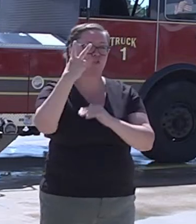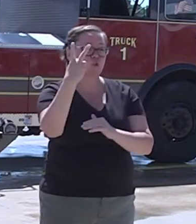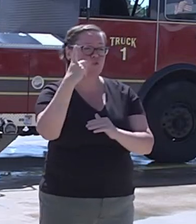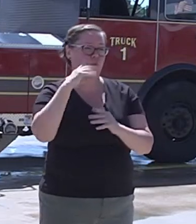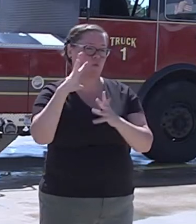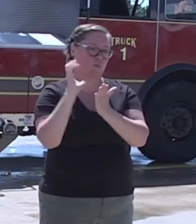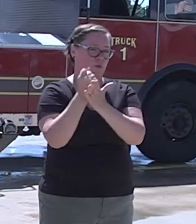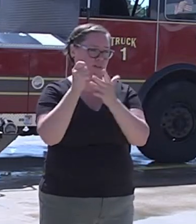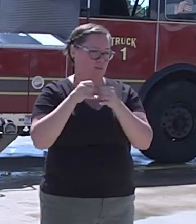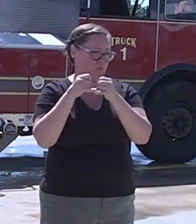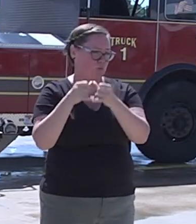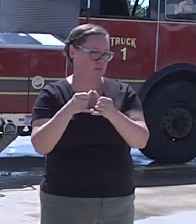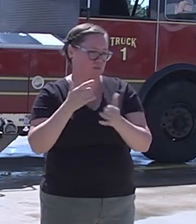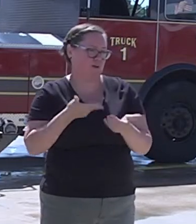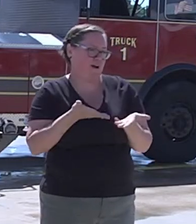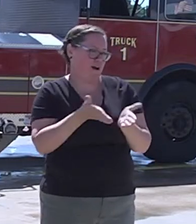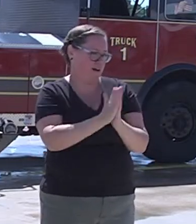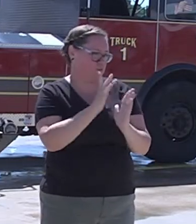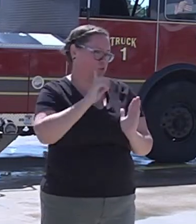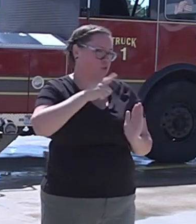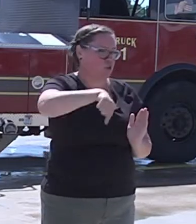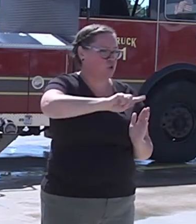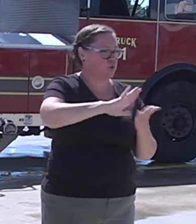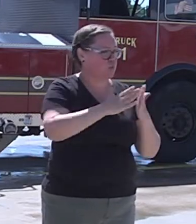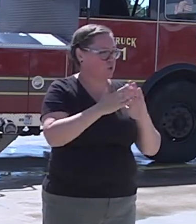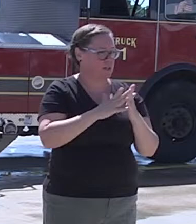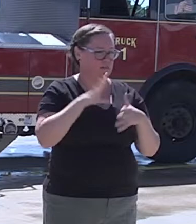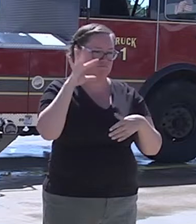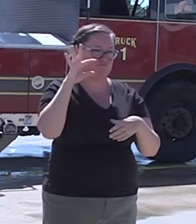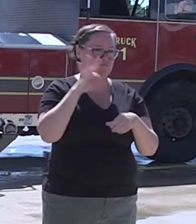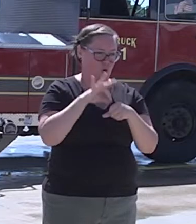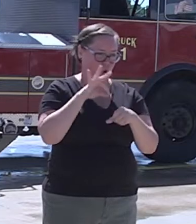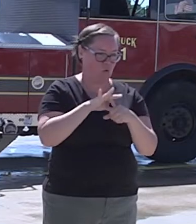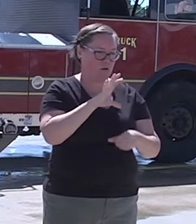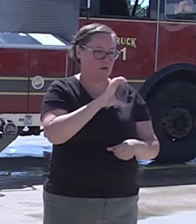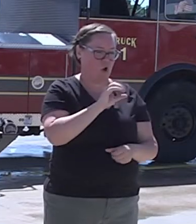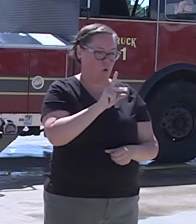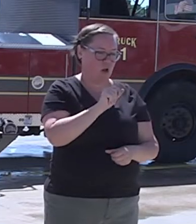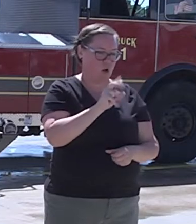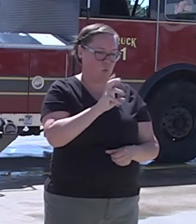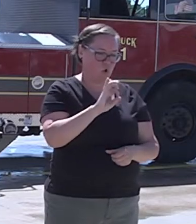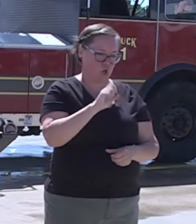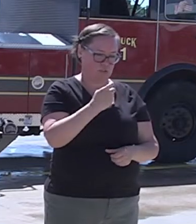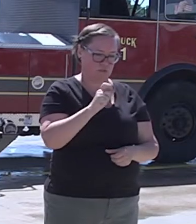asking for the community's help to to go to Koda works uh.com and vote for the chest Lewis